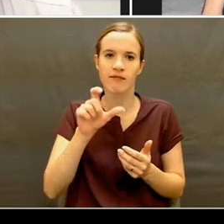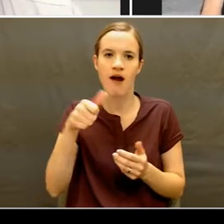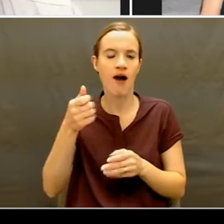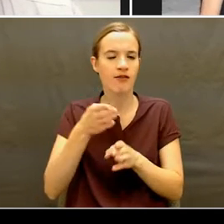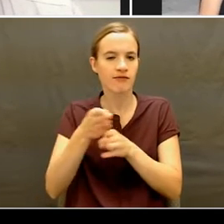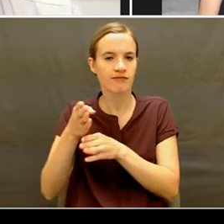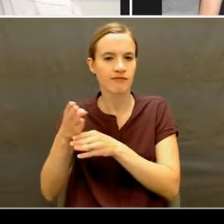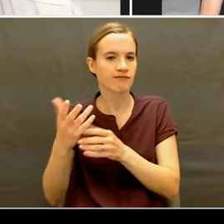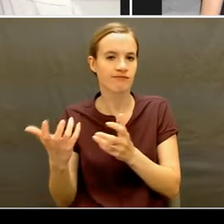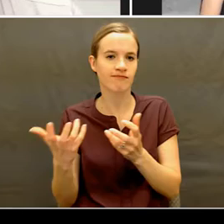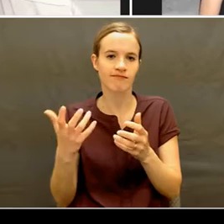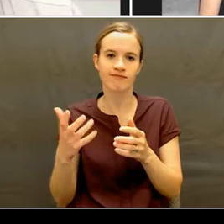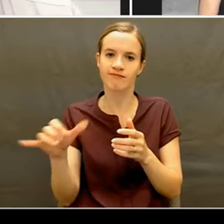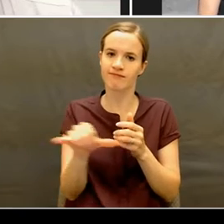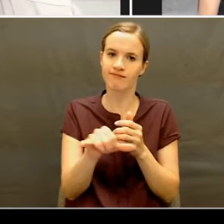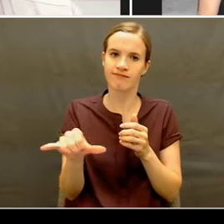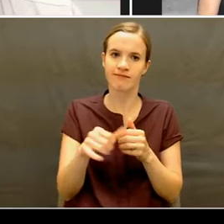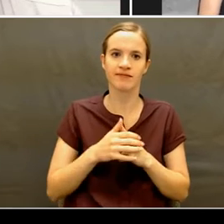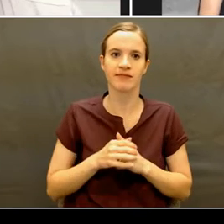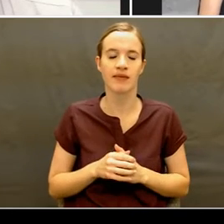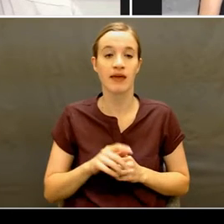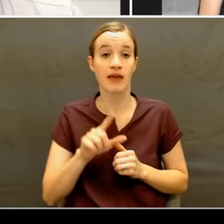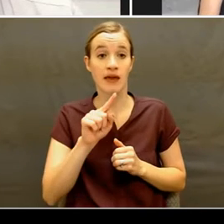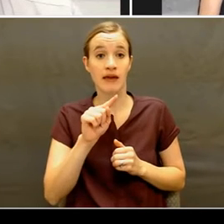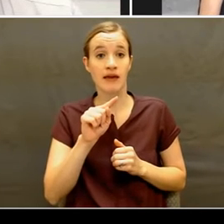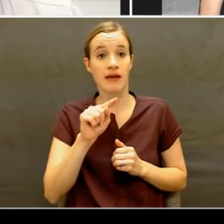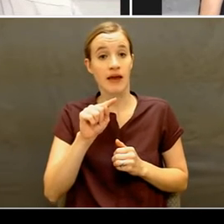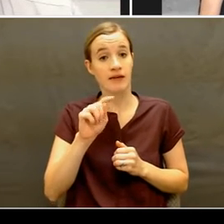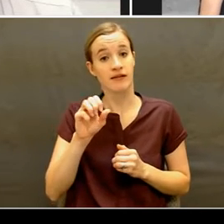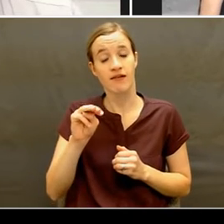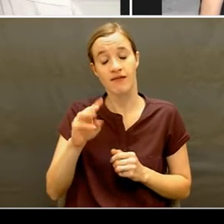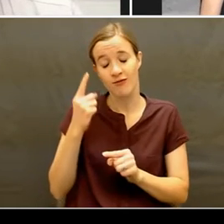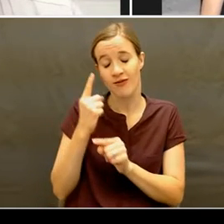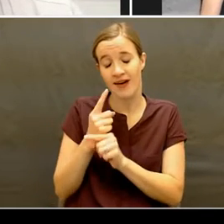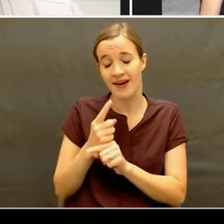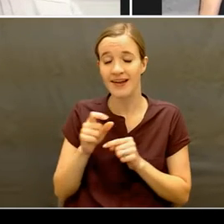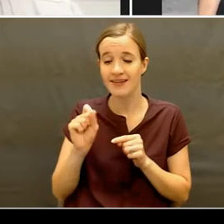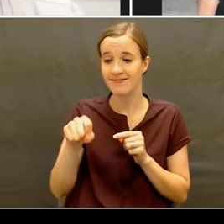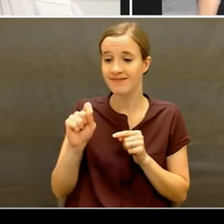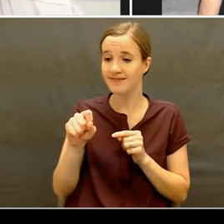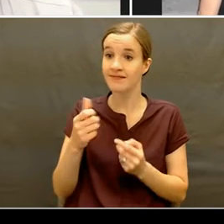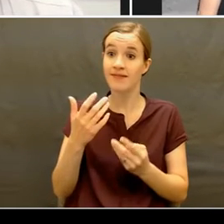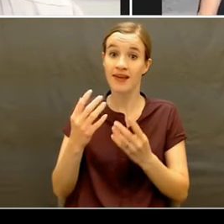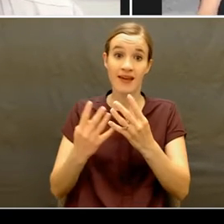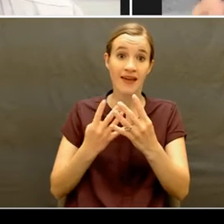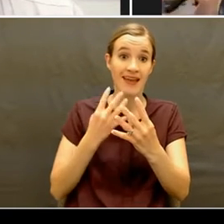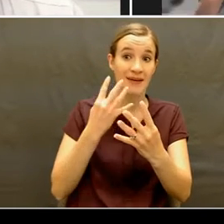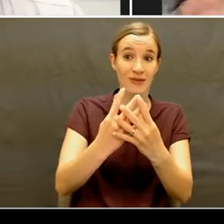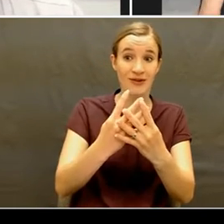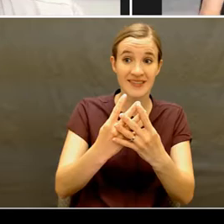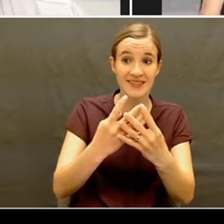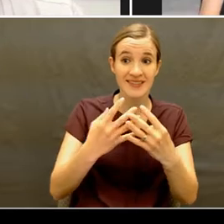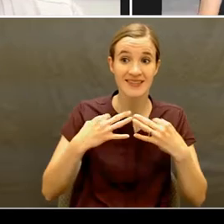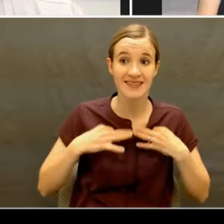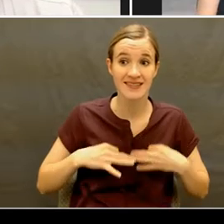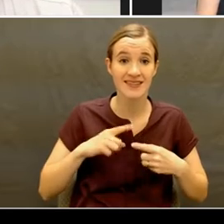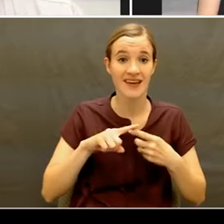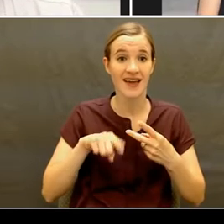see it in prison and and then. There's more minorities in prison, there's more minorities and,